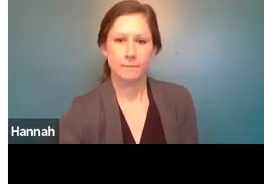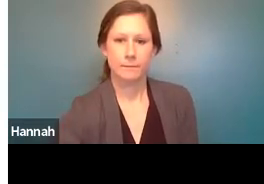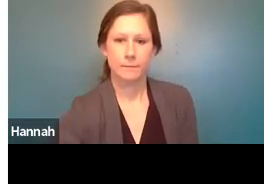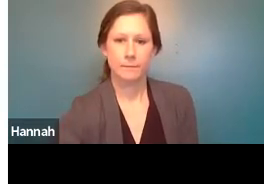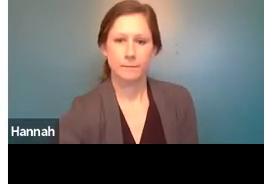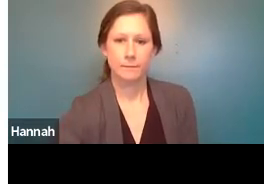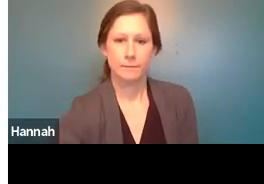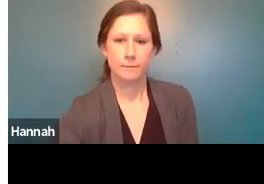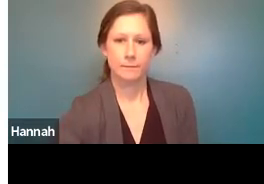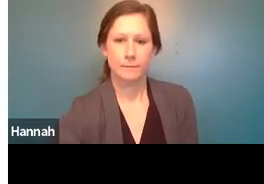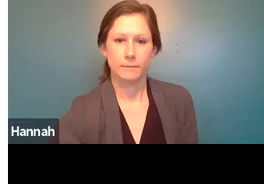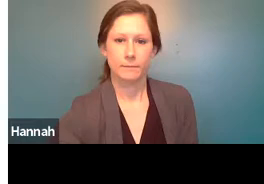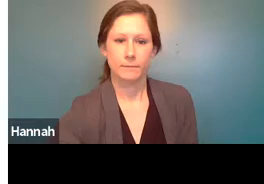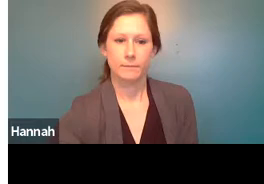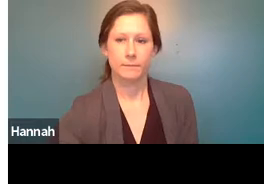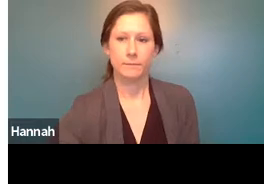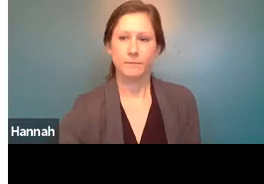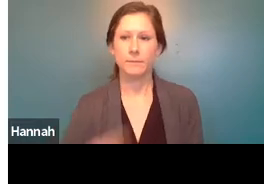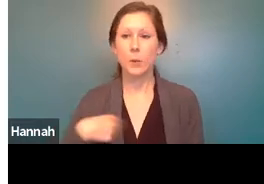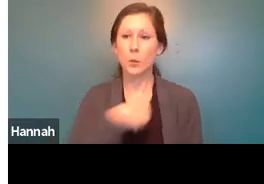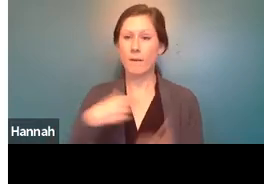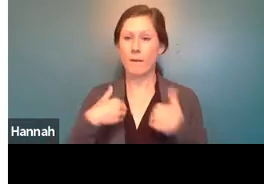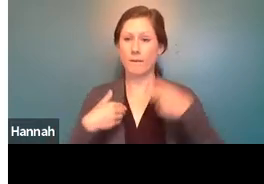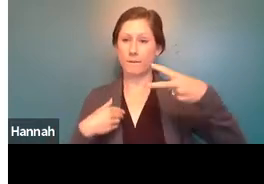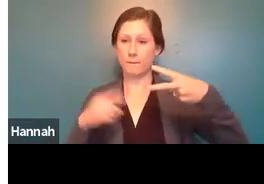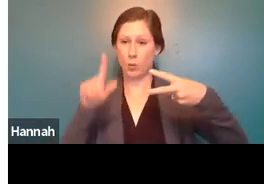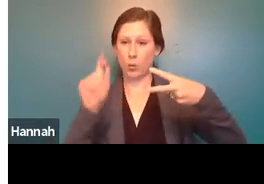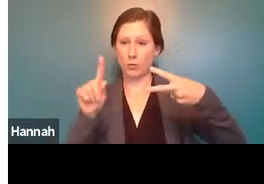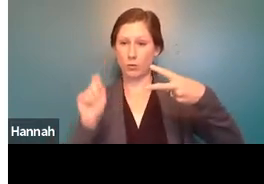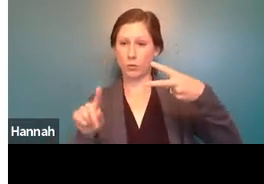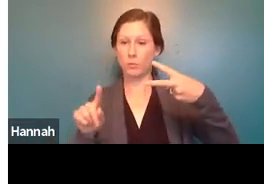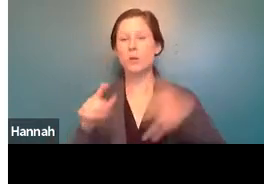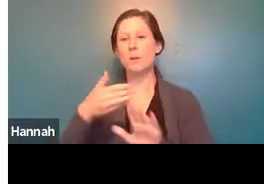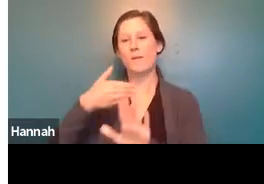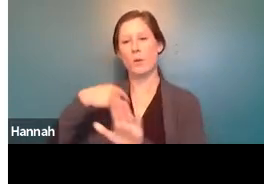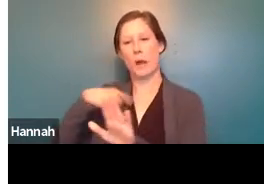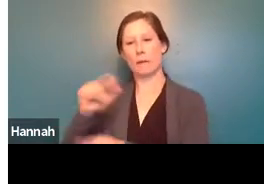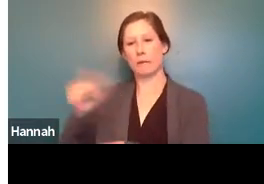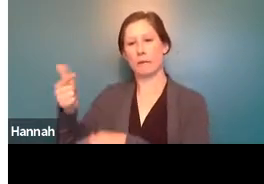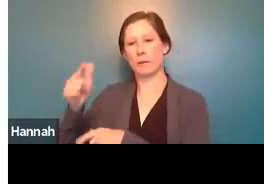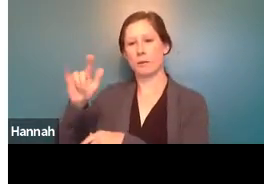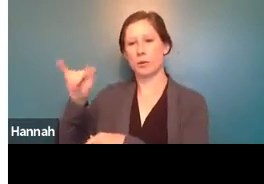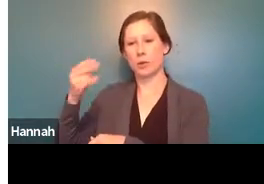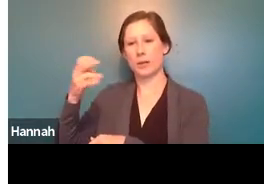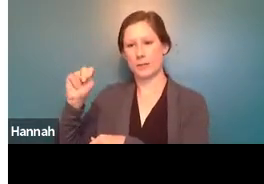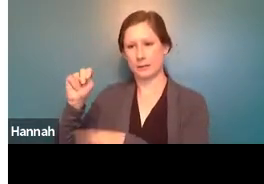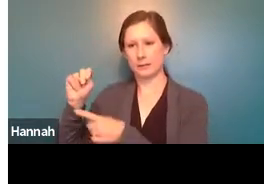we have a couple questions here. Before I turn the questions over to Jason, I do want to answer one live